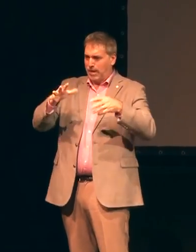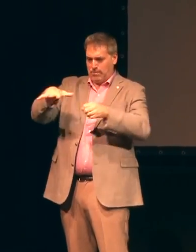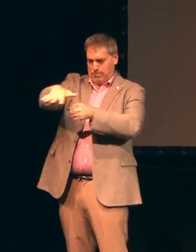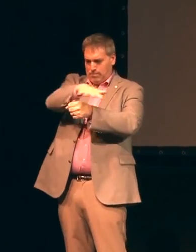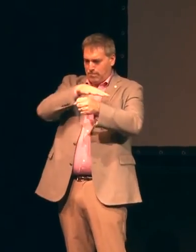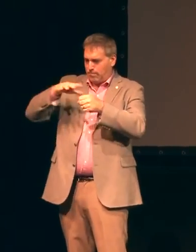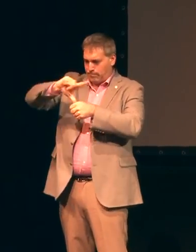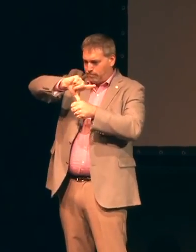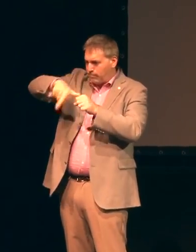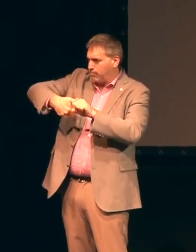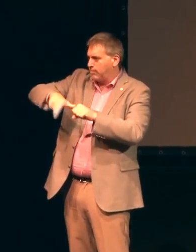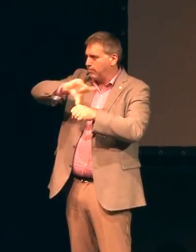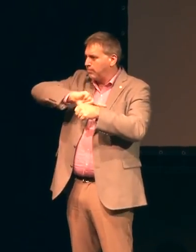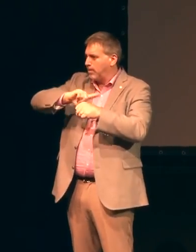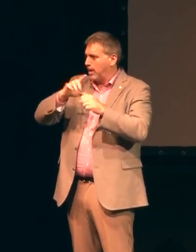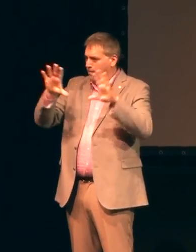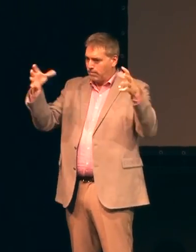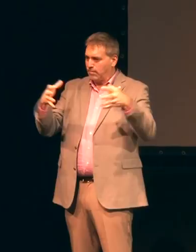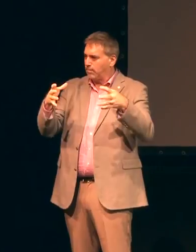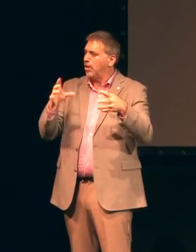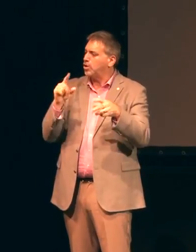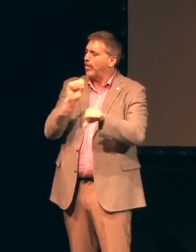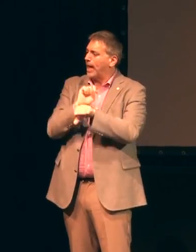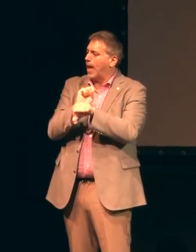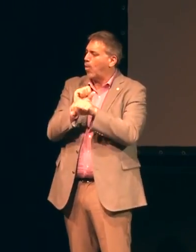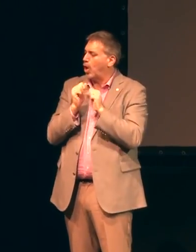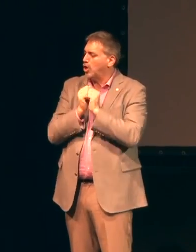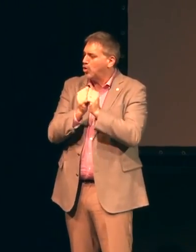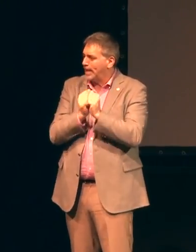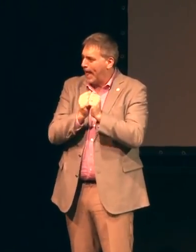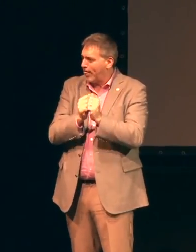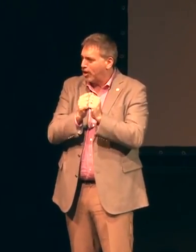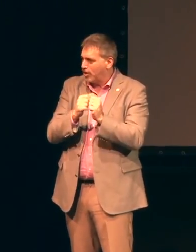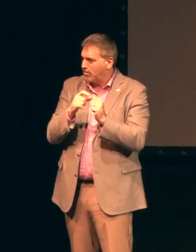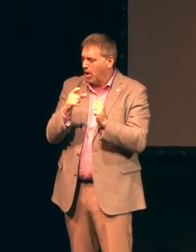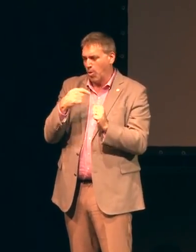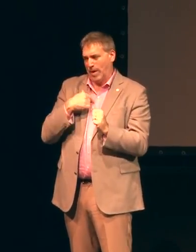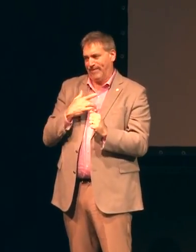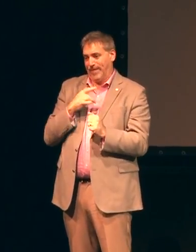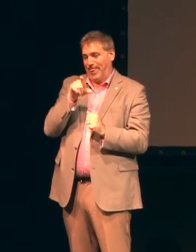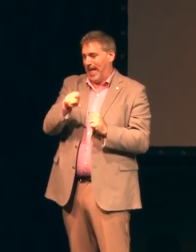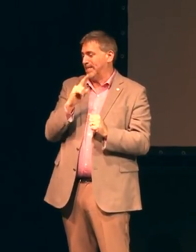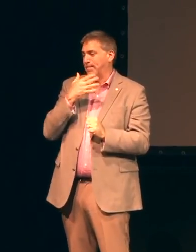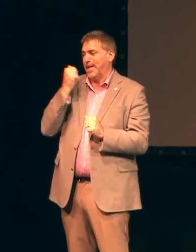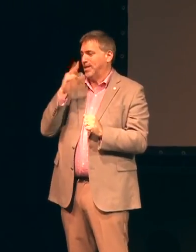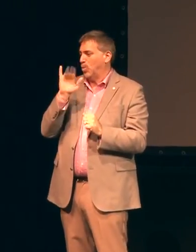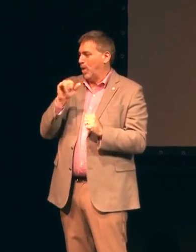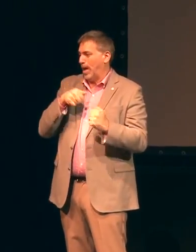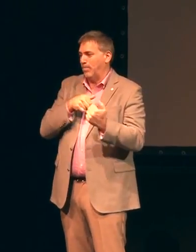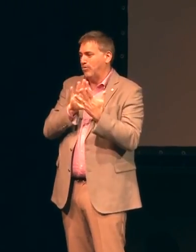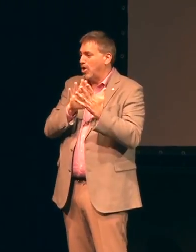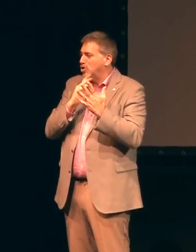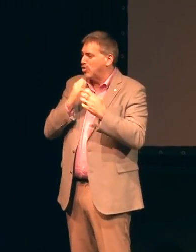school. It's about the region getting together and working together in an organization, I